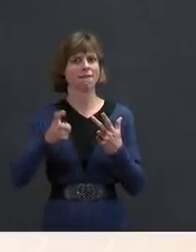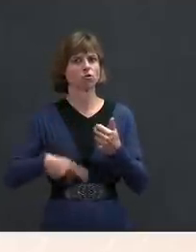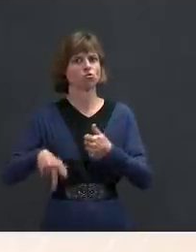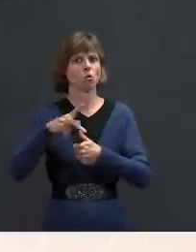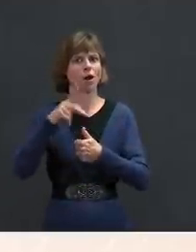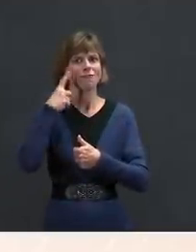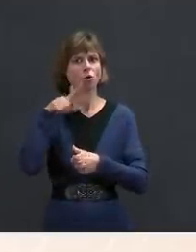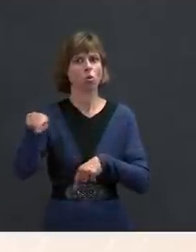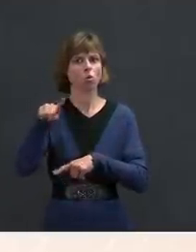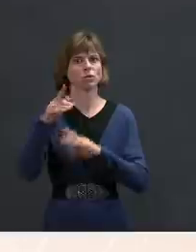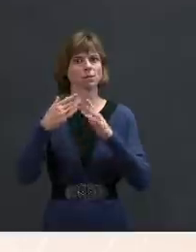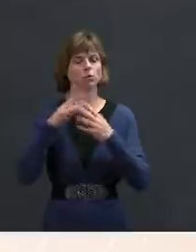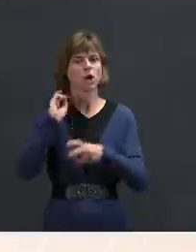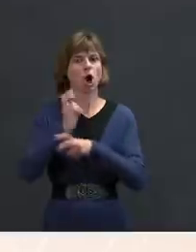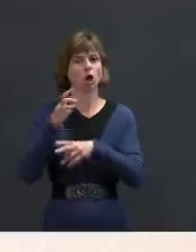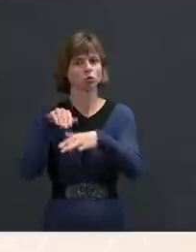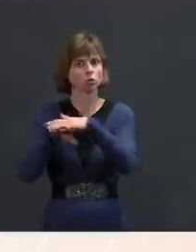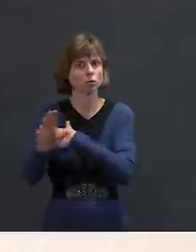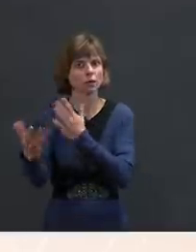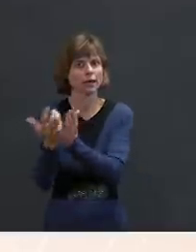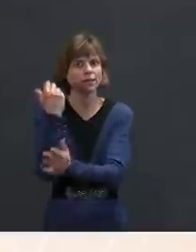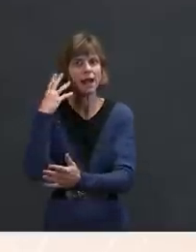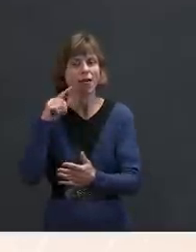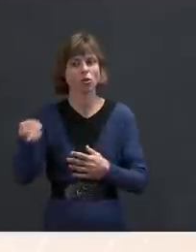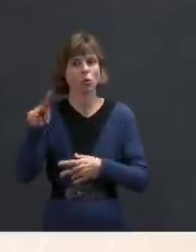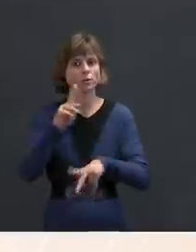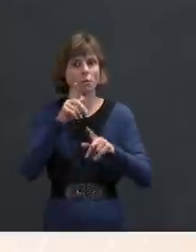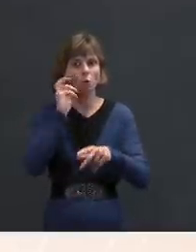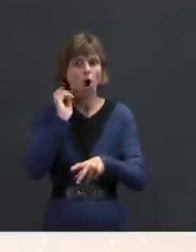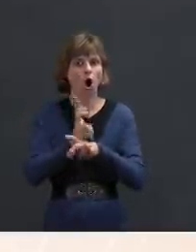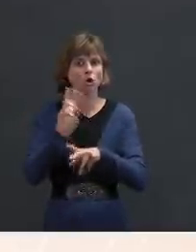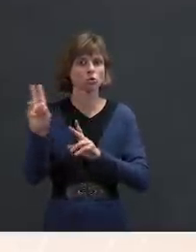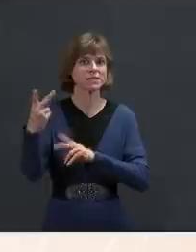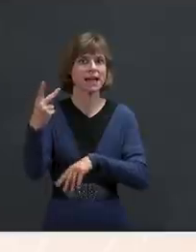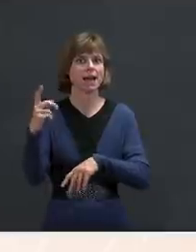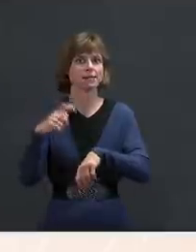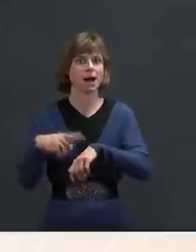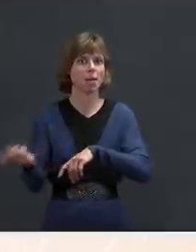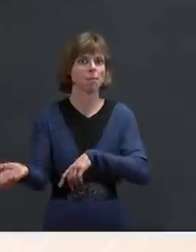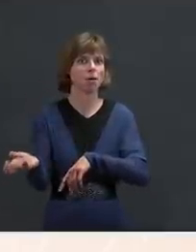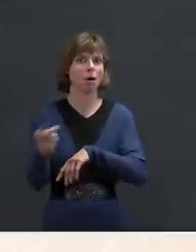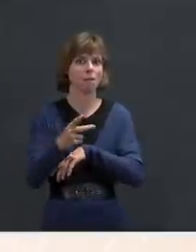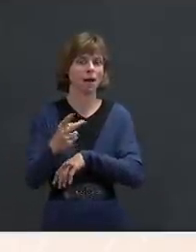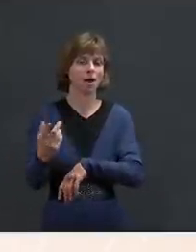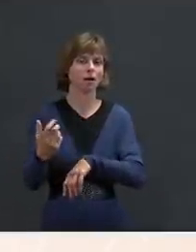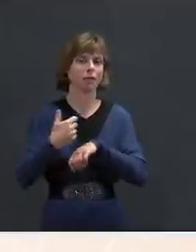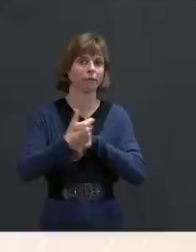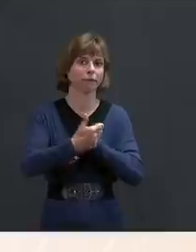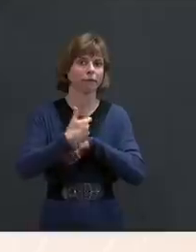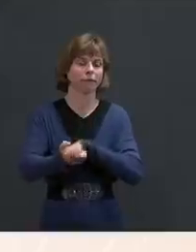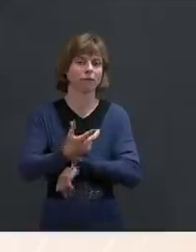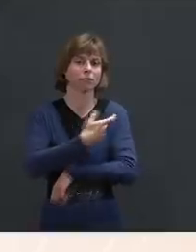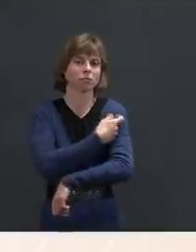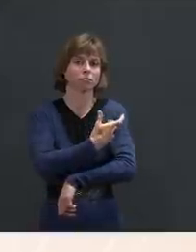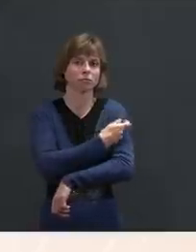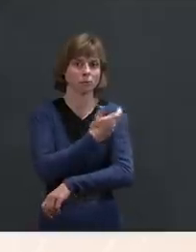and may be harder to convince to come back and get that second dose? Ms. Psaki: Well, the determination is made by the FDA on,